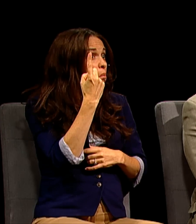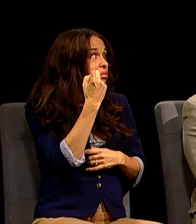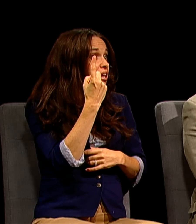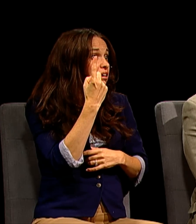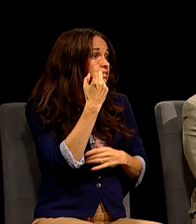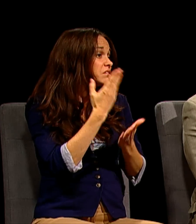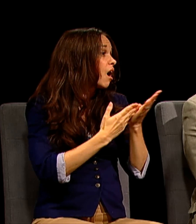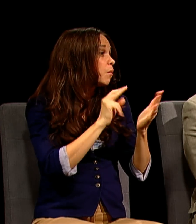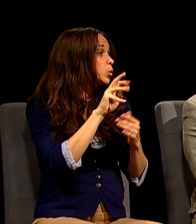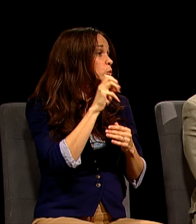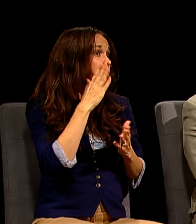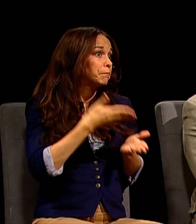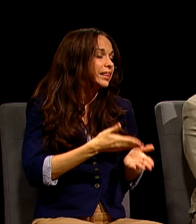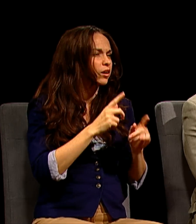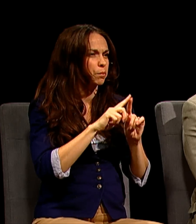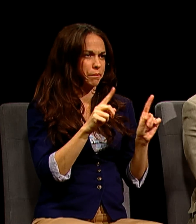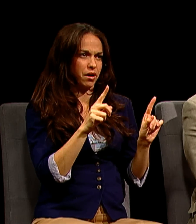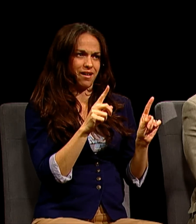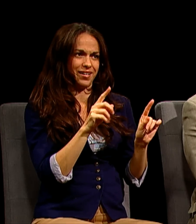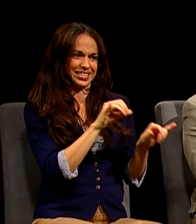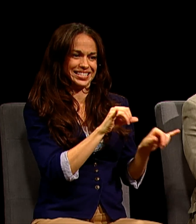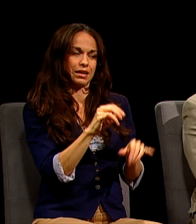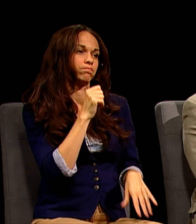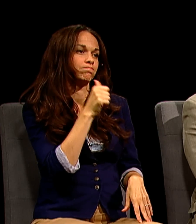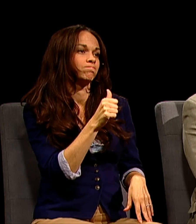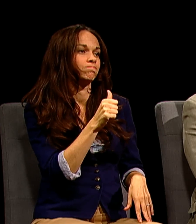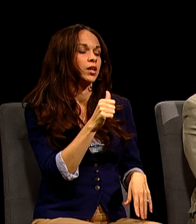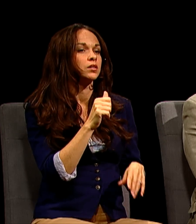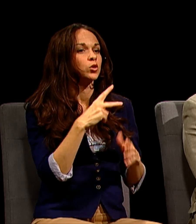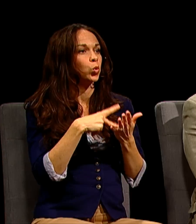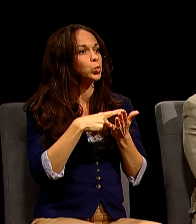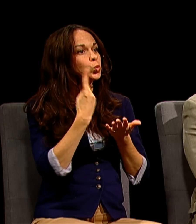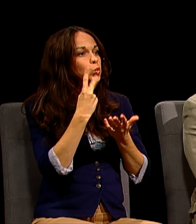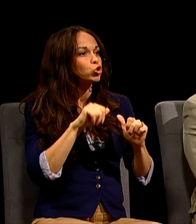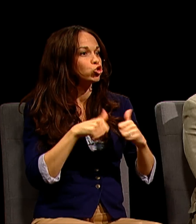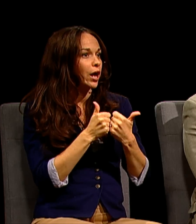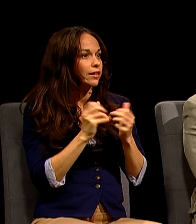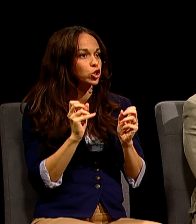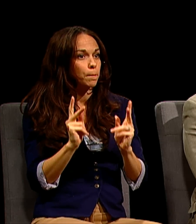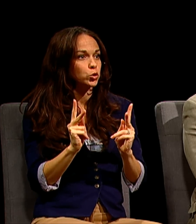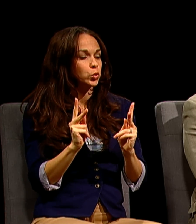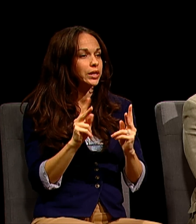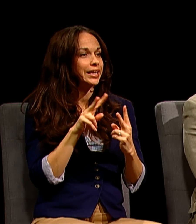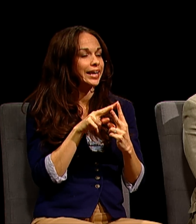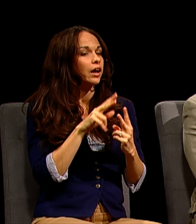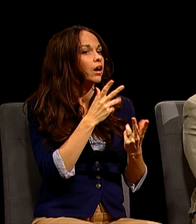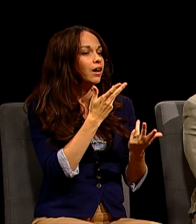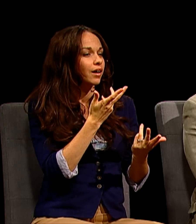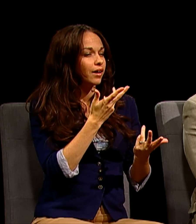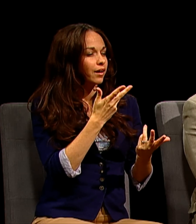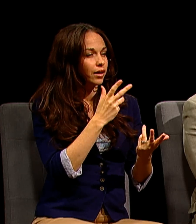So, the dual challenge and opportunity is; no, you will not have a reasonable expectation of having a